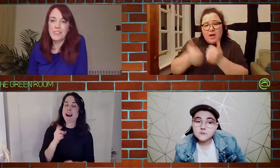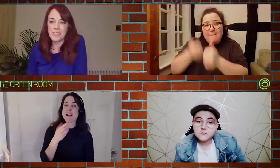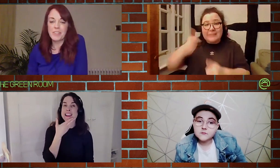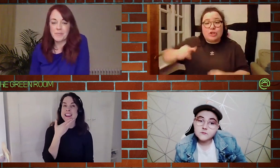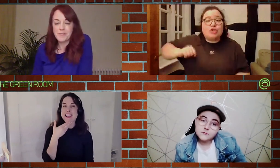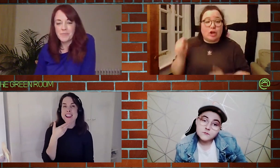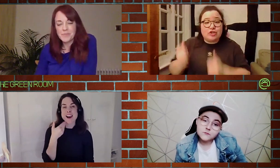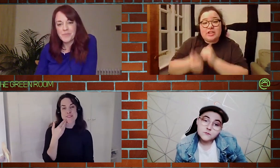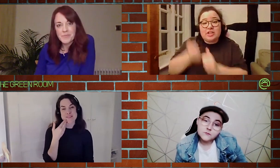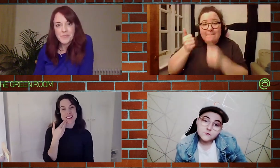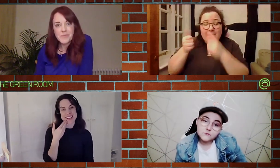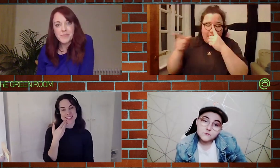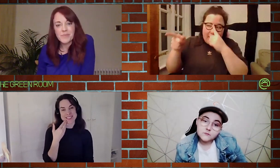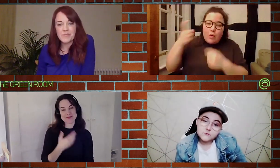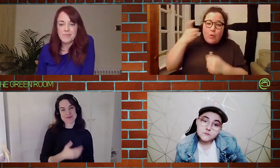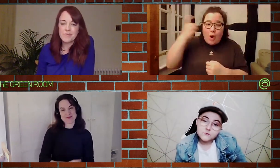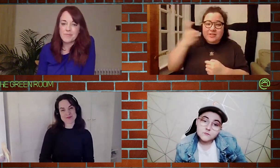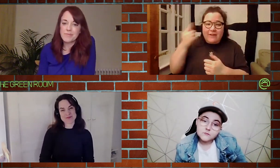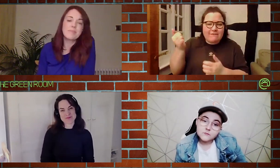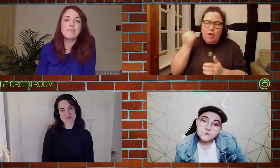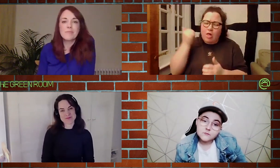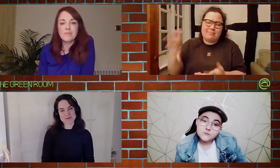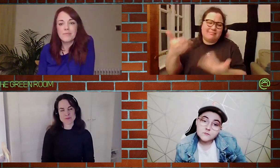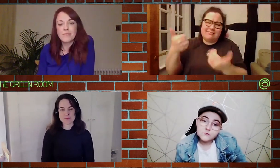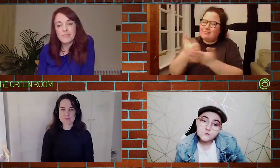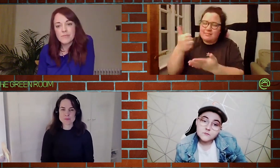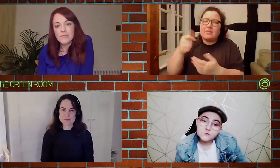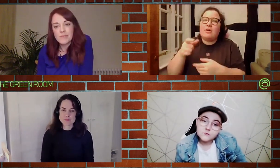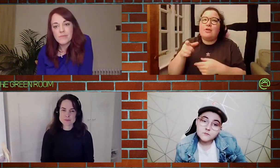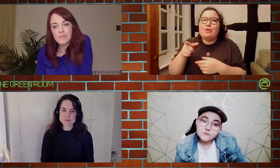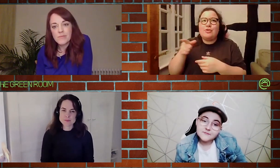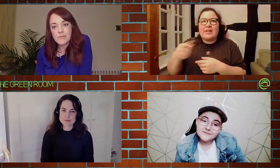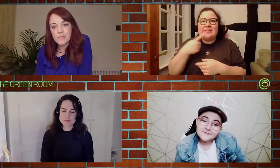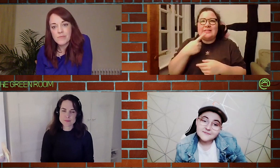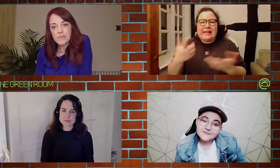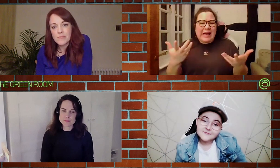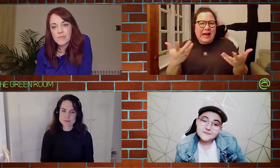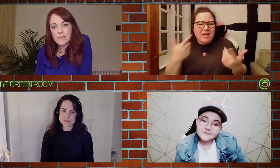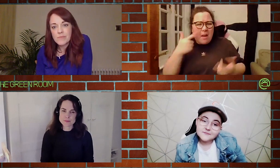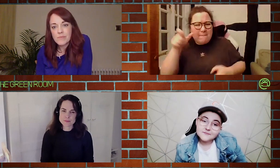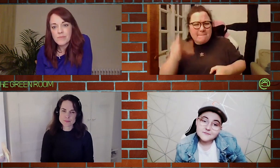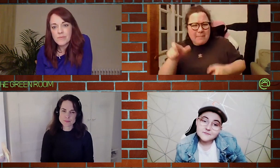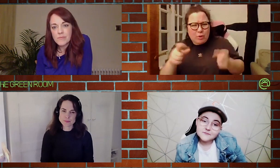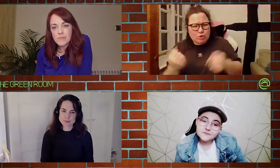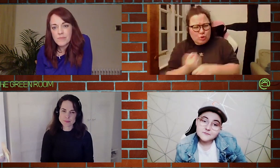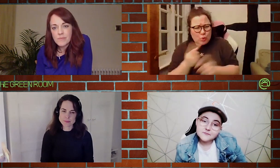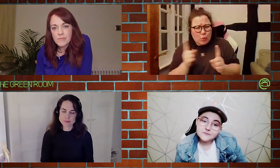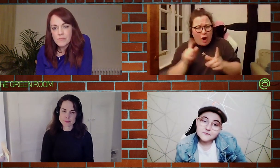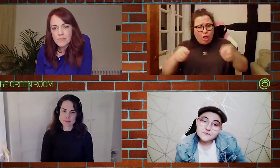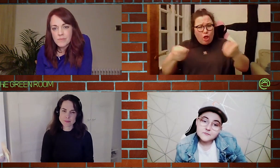I mean really the company, it's a Scottish company, Wonder Fools. They're a fabulous company and